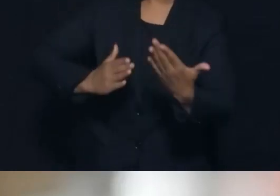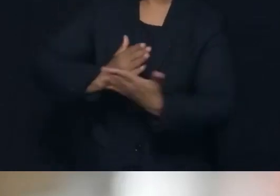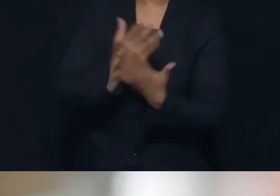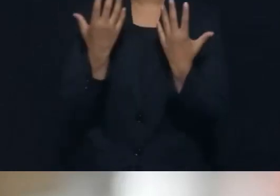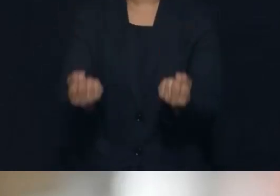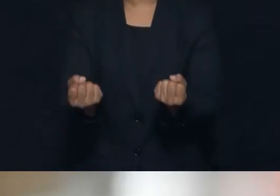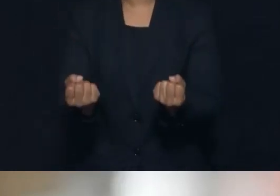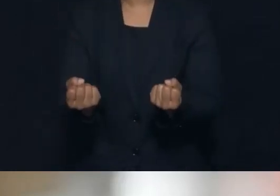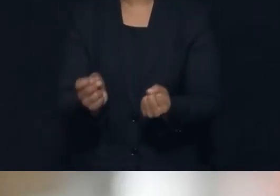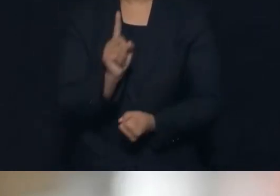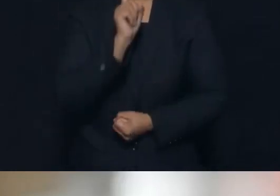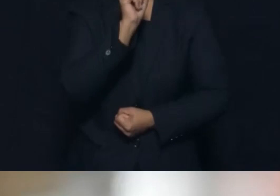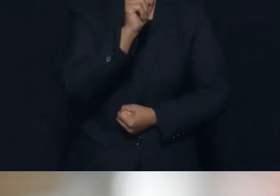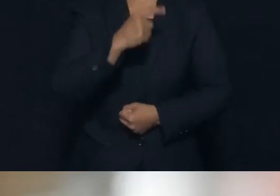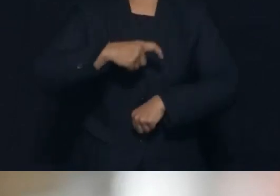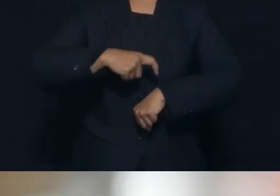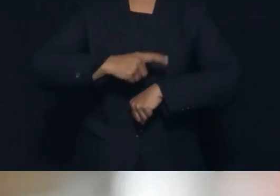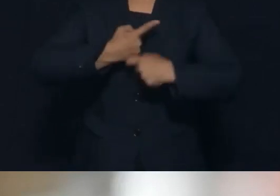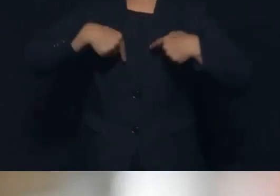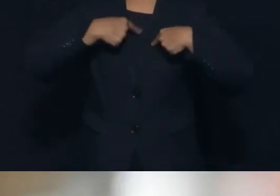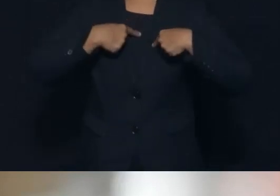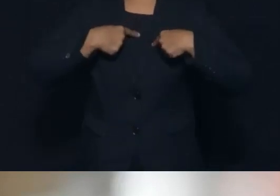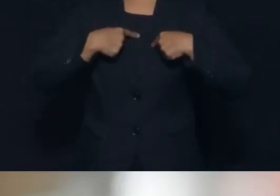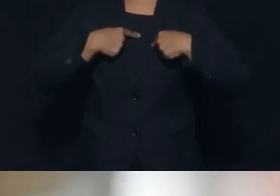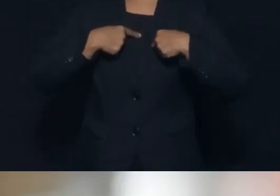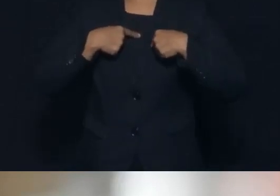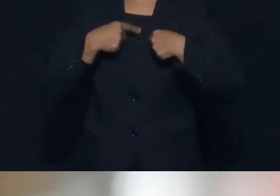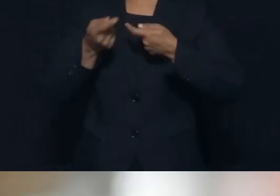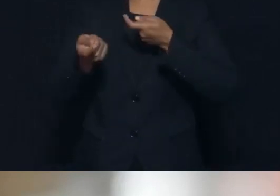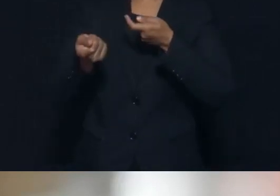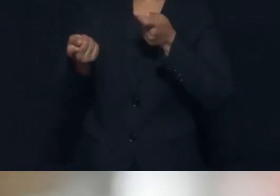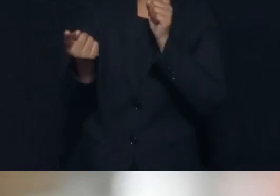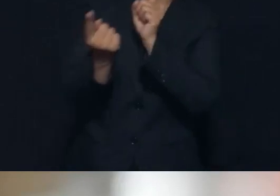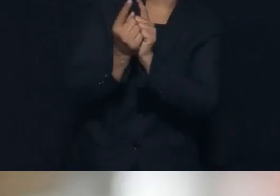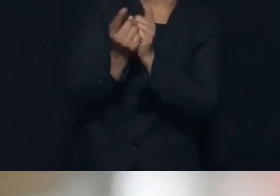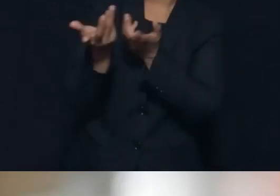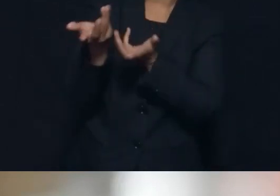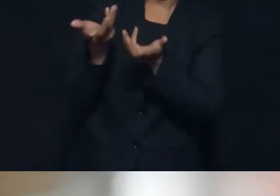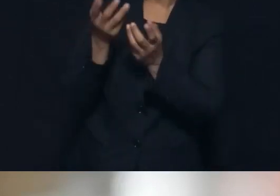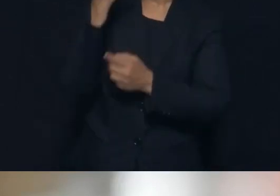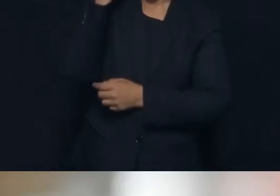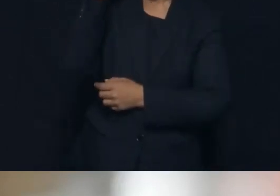There has been projects trying to reach best practices and solutions to the issue that